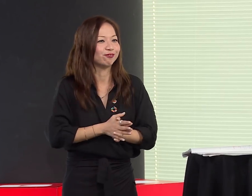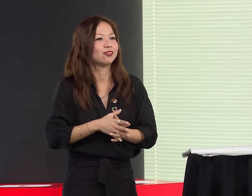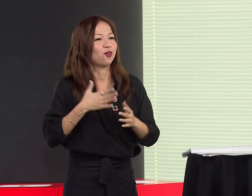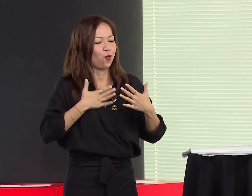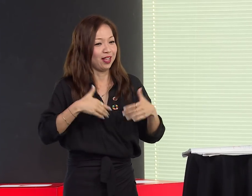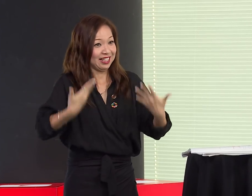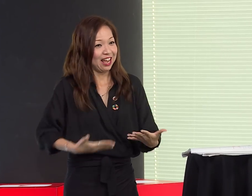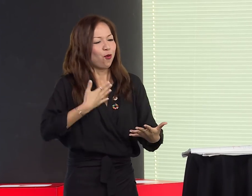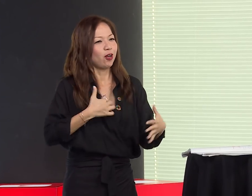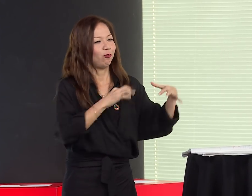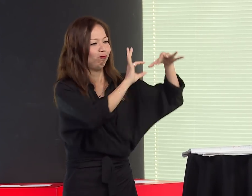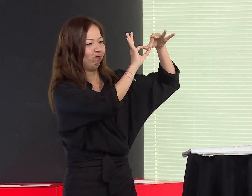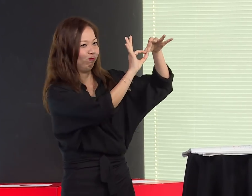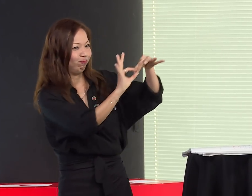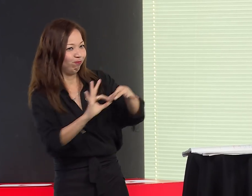Thank you to the ambassador.